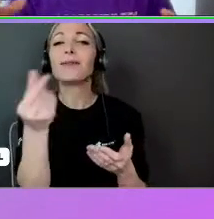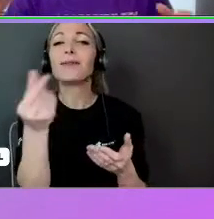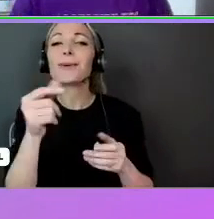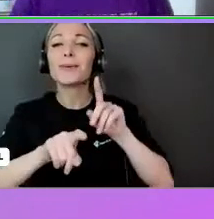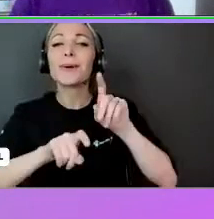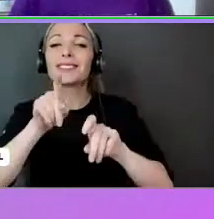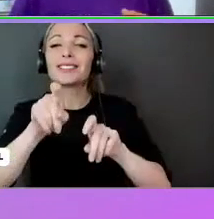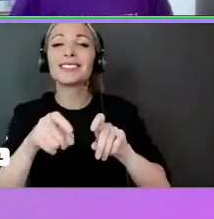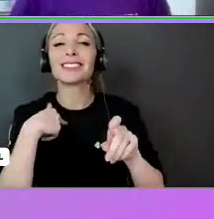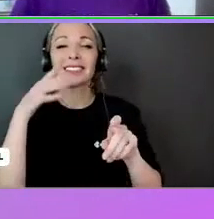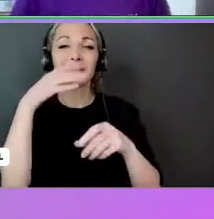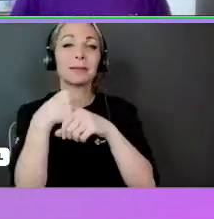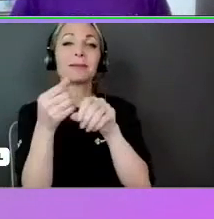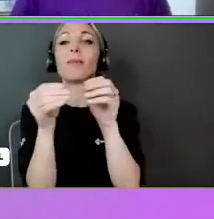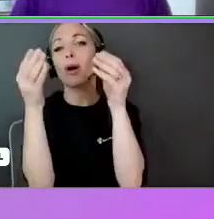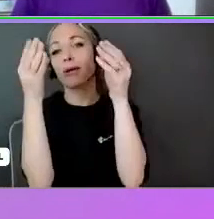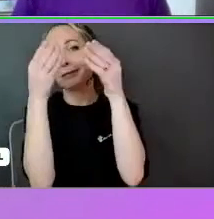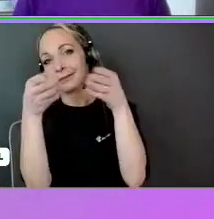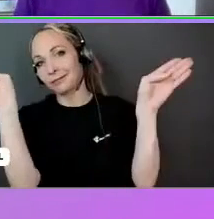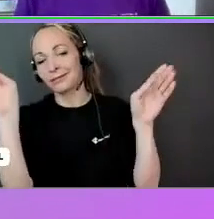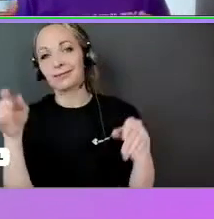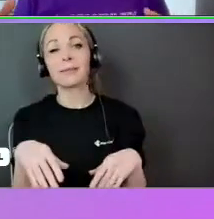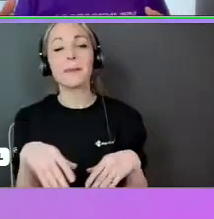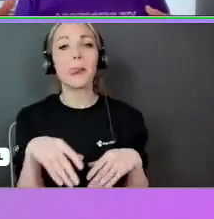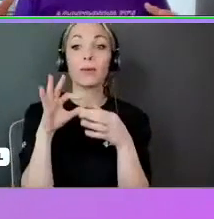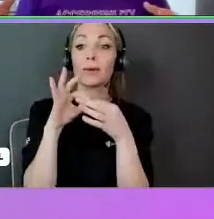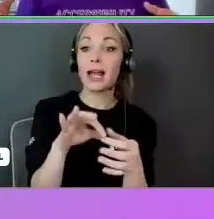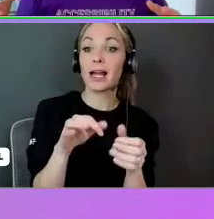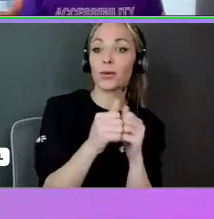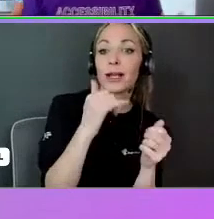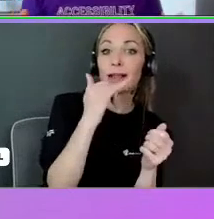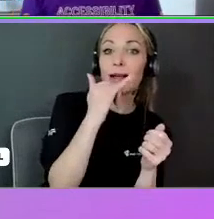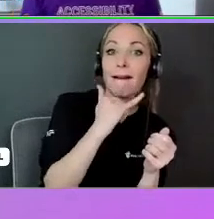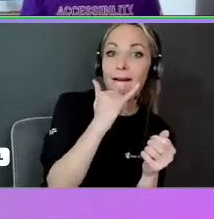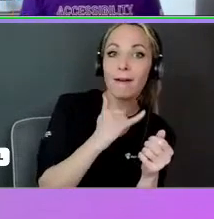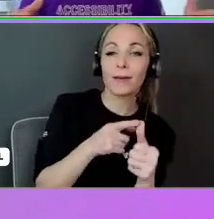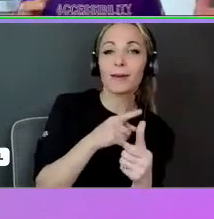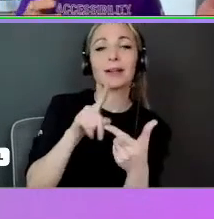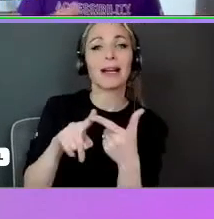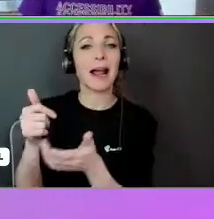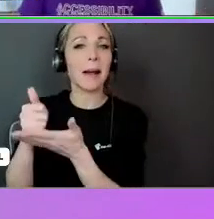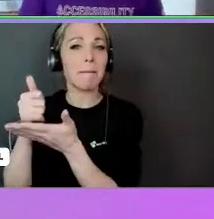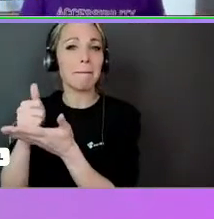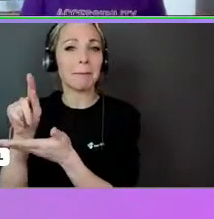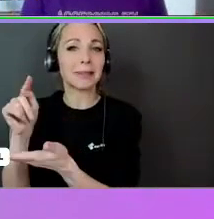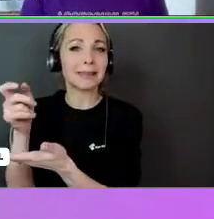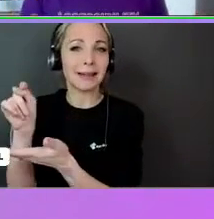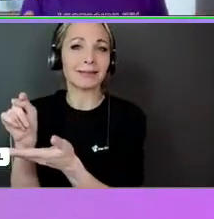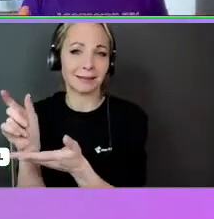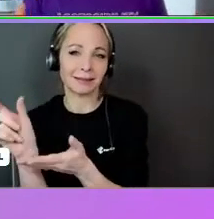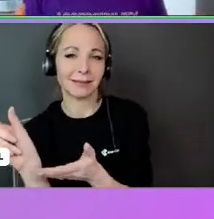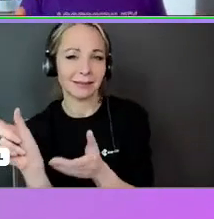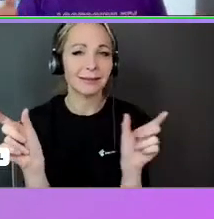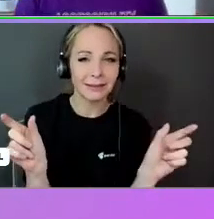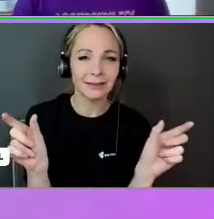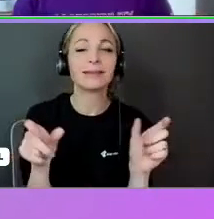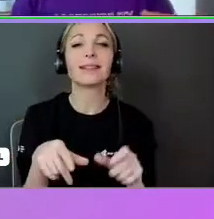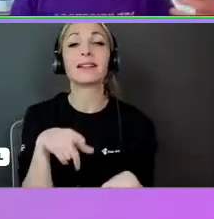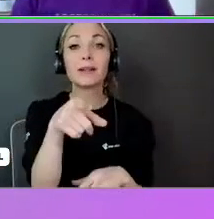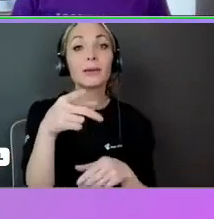[>>] Excellent. So we have a few other questions. I'm going to generalize these. So they're about error and